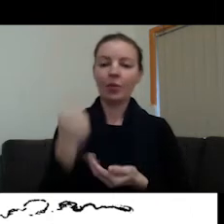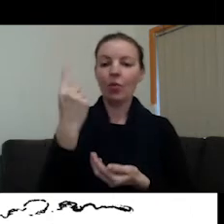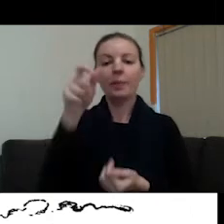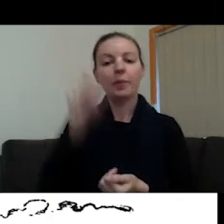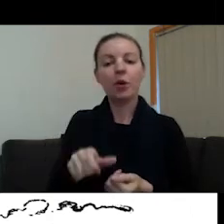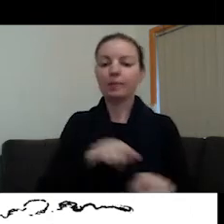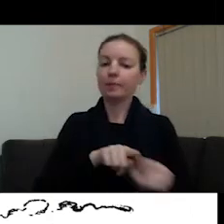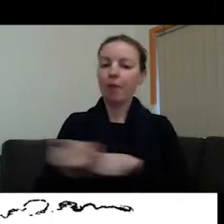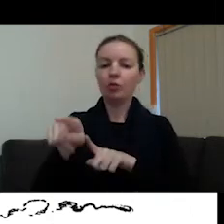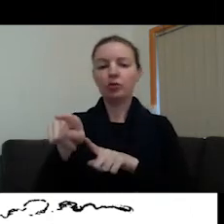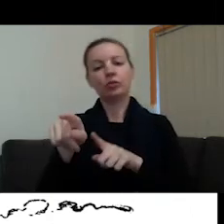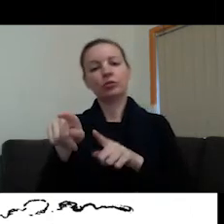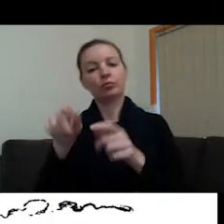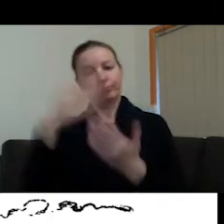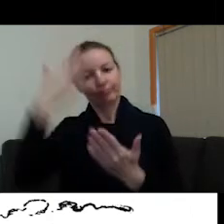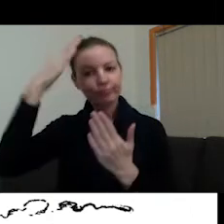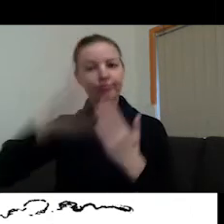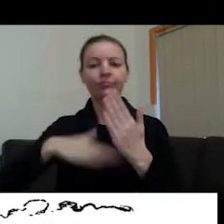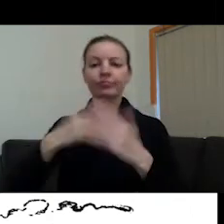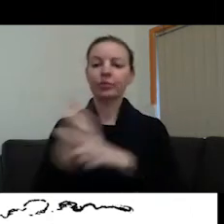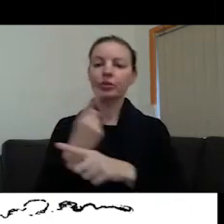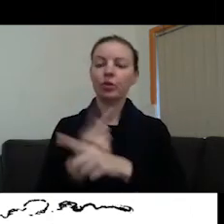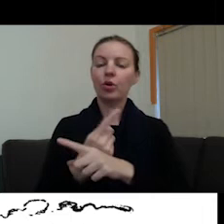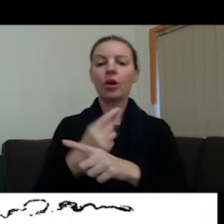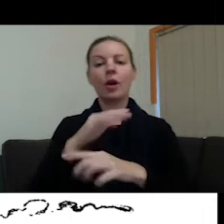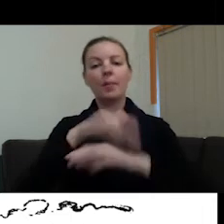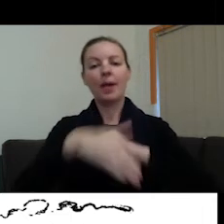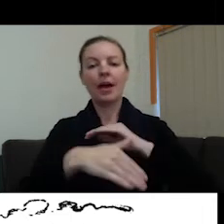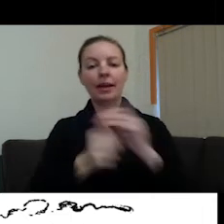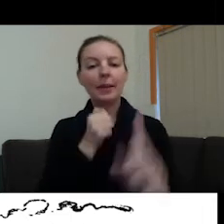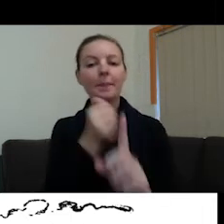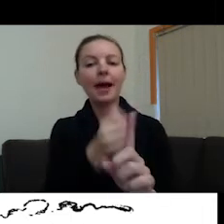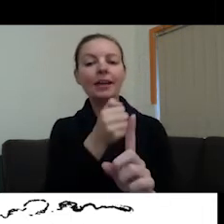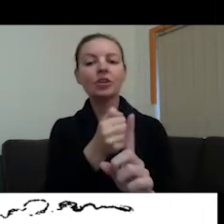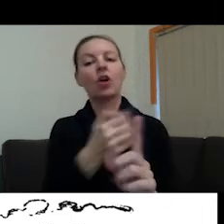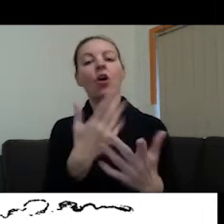know, community education or a webinar about the impacts of white supremacy in the arts.